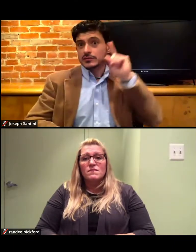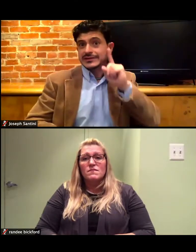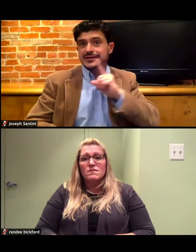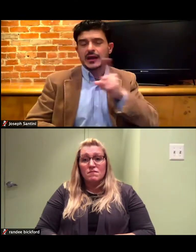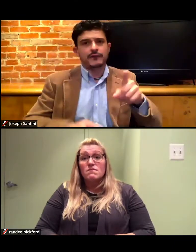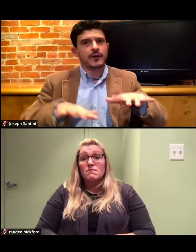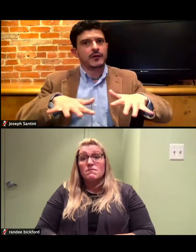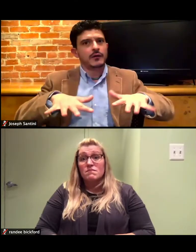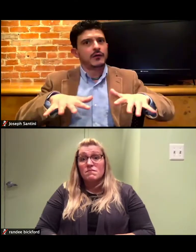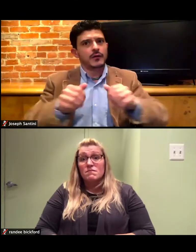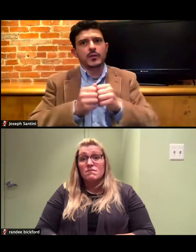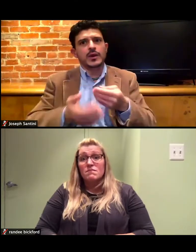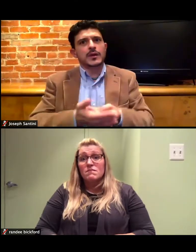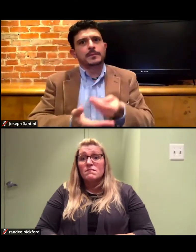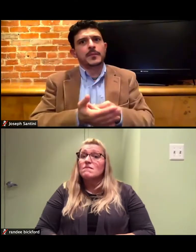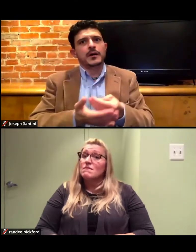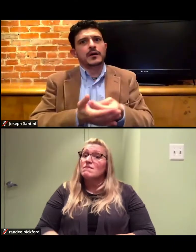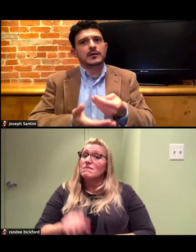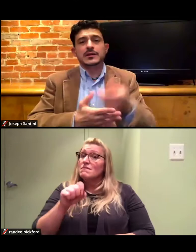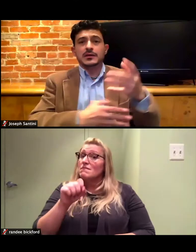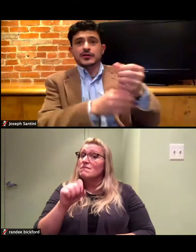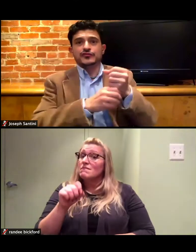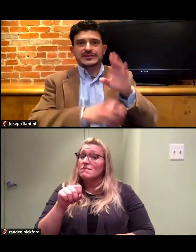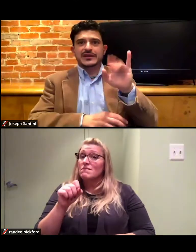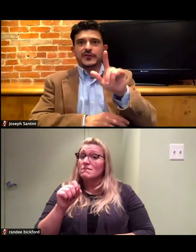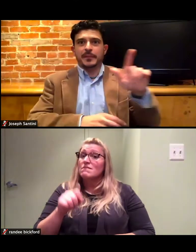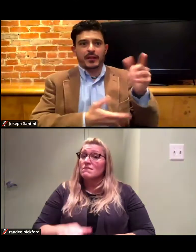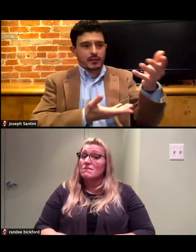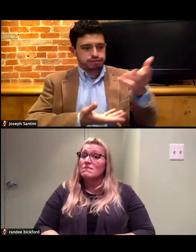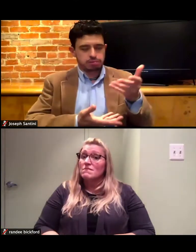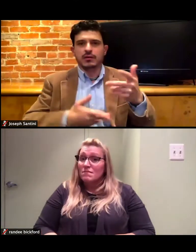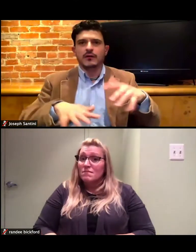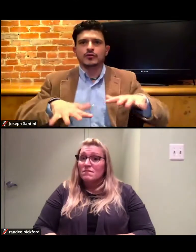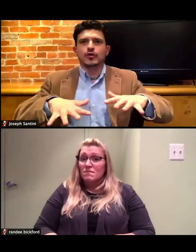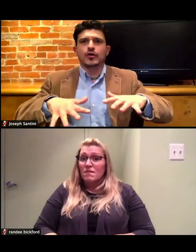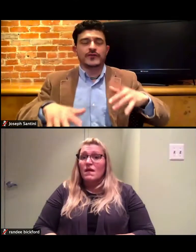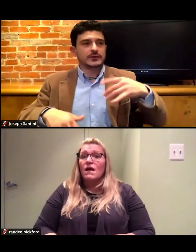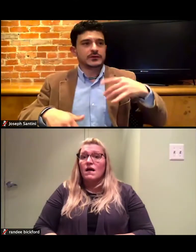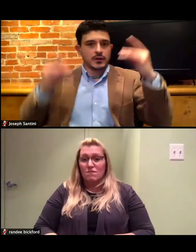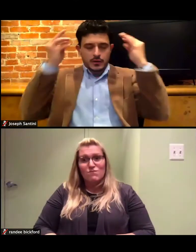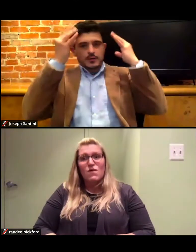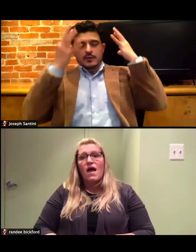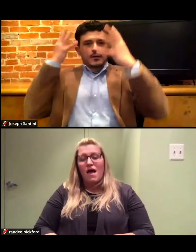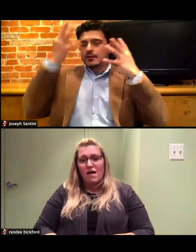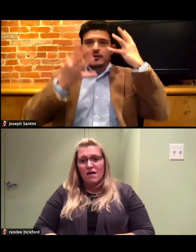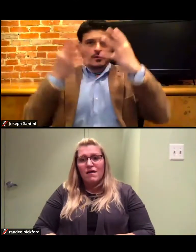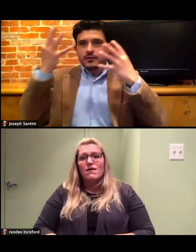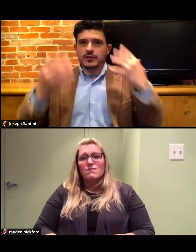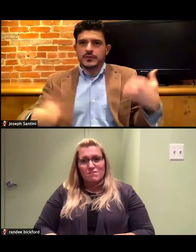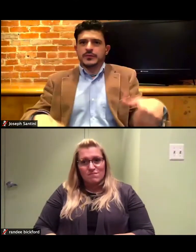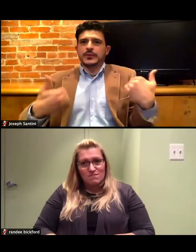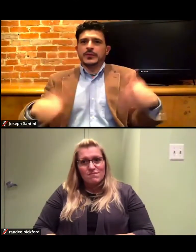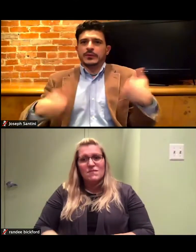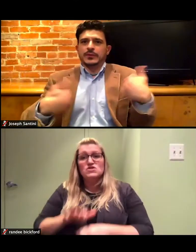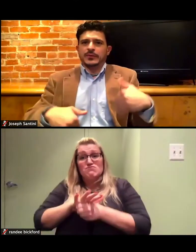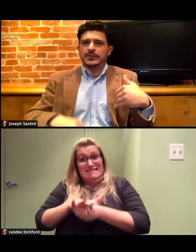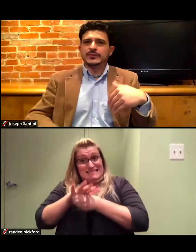I have friends who are adults who are uncomfortable with money. If they receive a bill they get nervous and they get out of swots